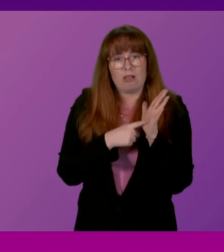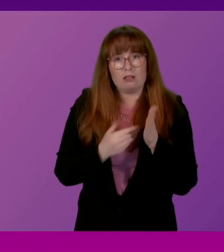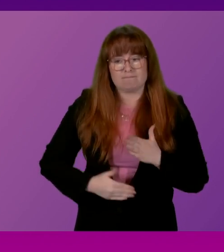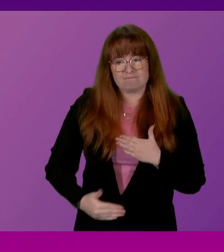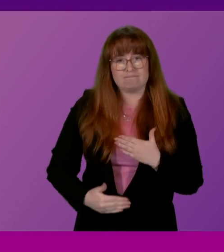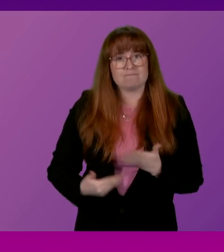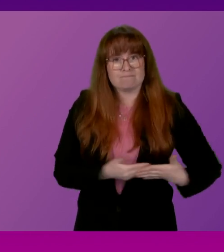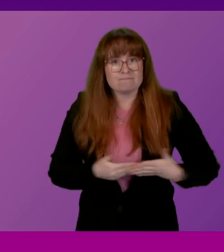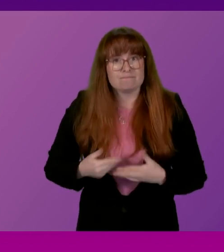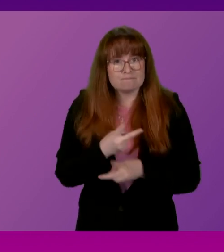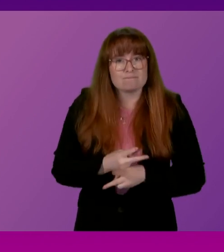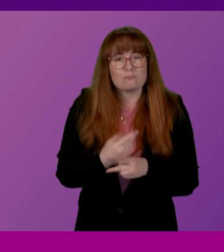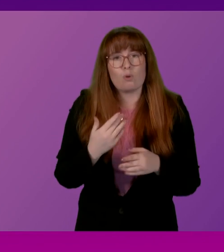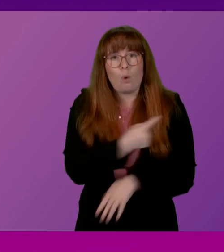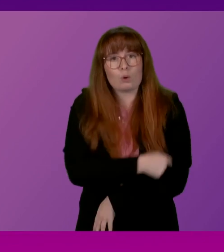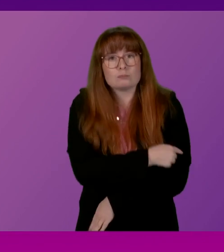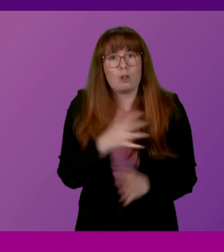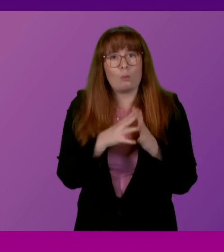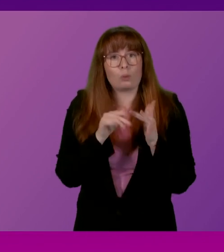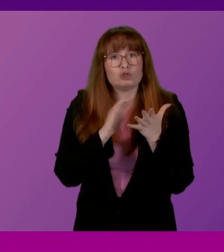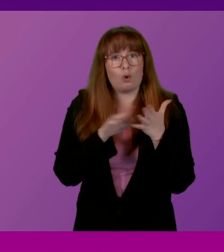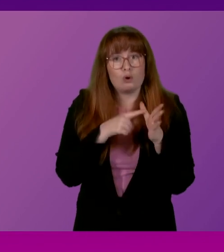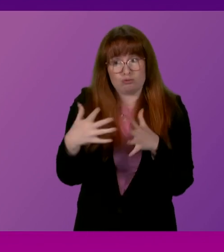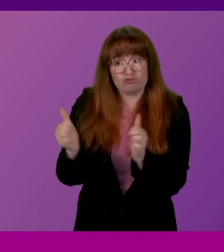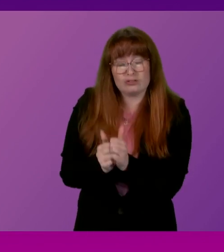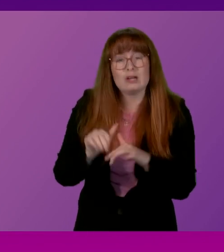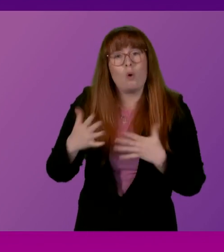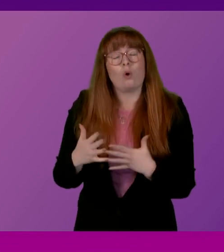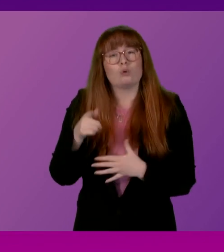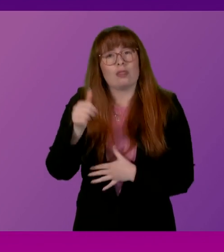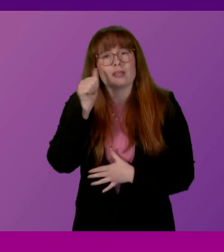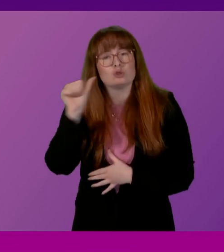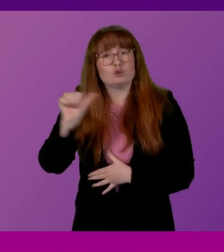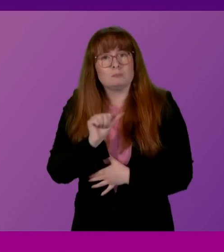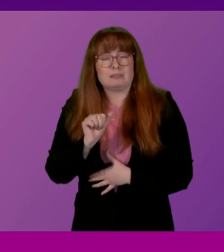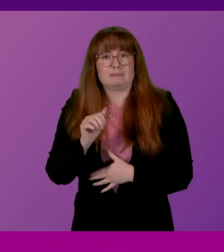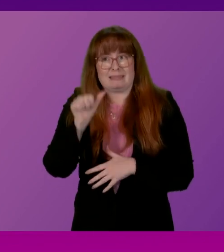hospital Wishaw, or does he agree with experienced midwife Elsie Sneddon that